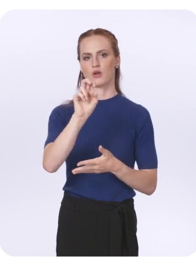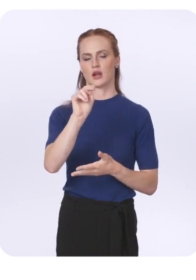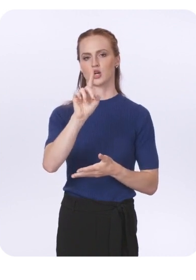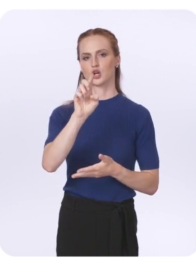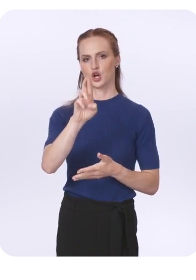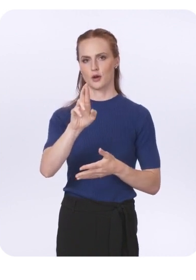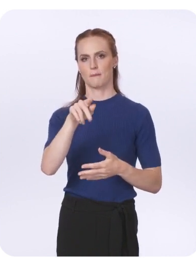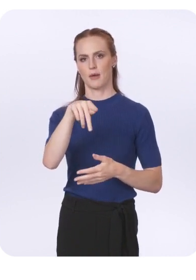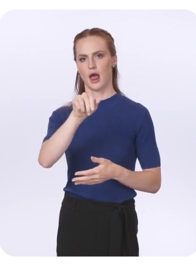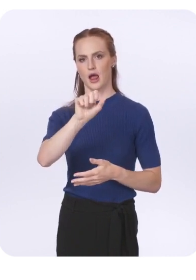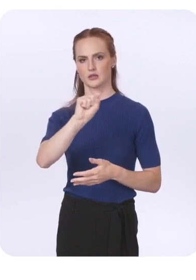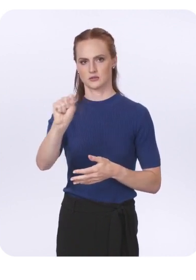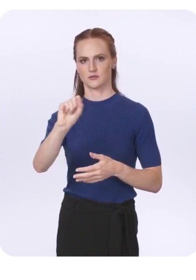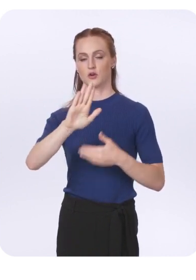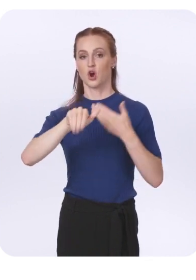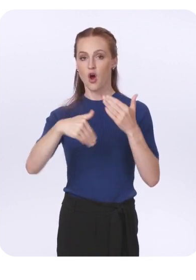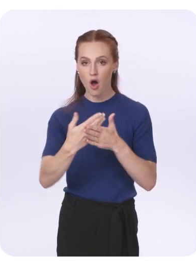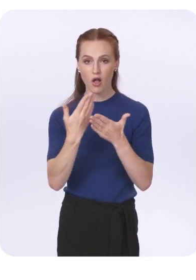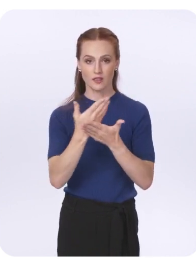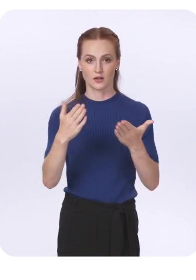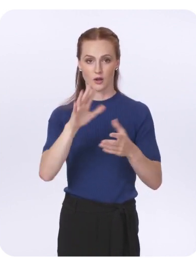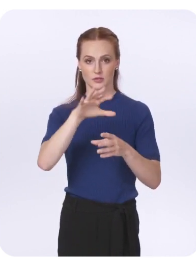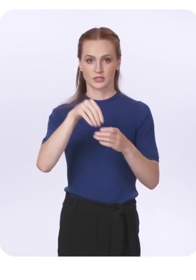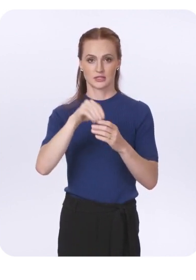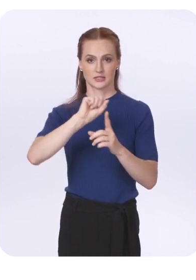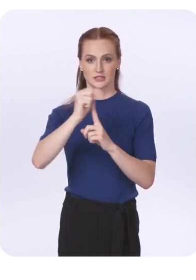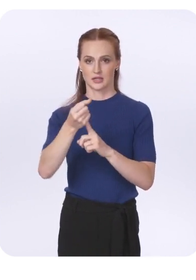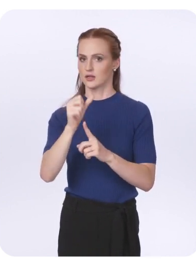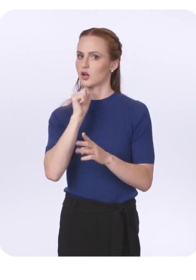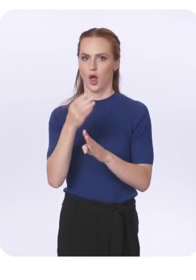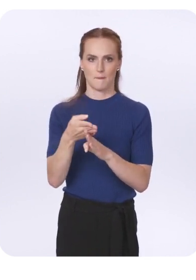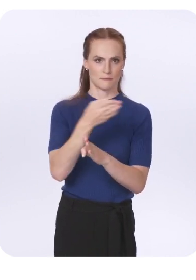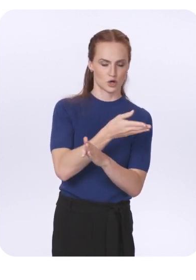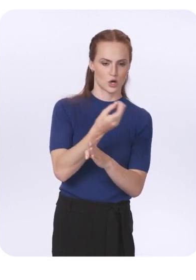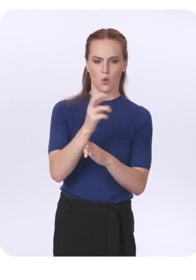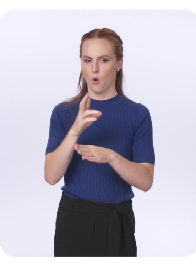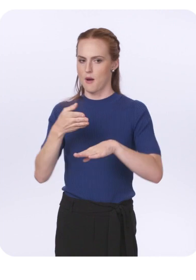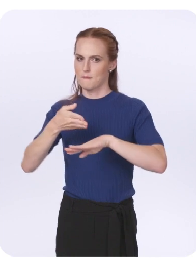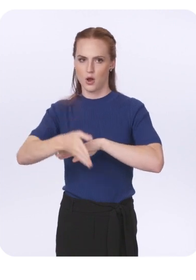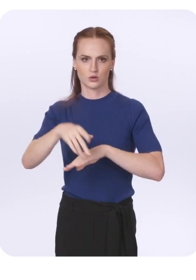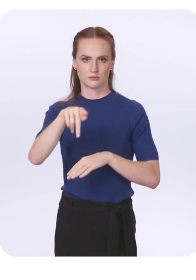to render all of the objects in your scene without dedicated pre or post passes.